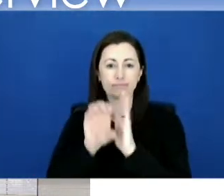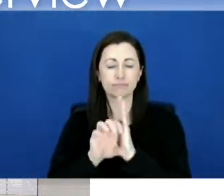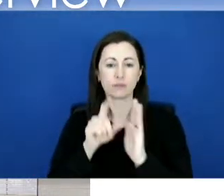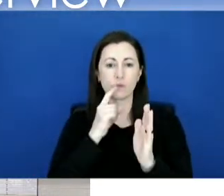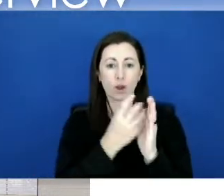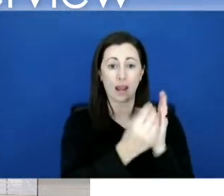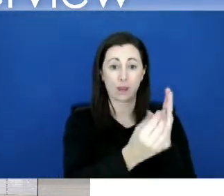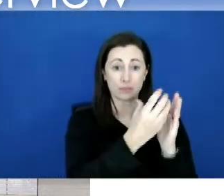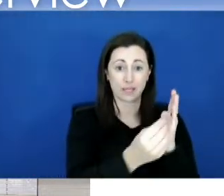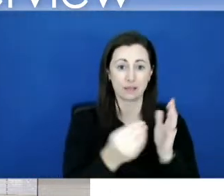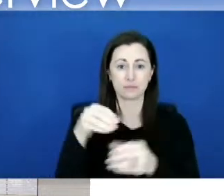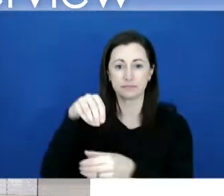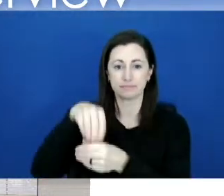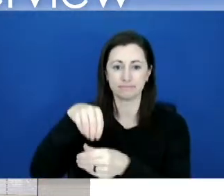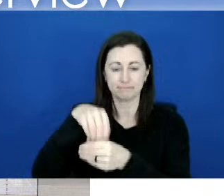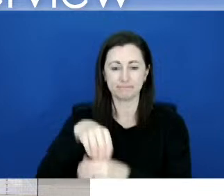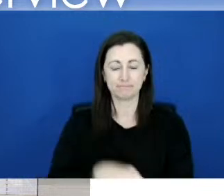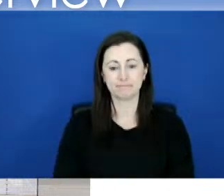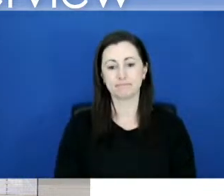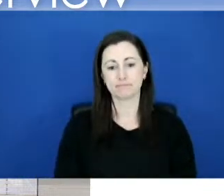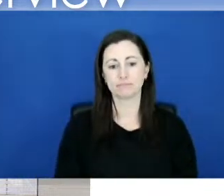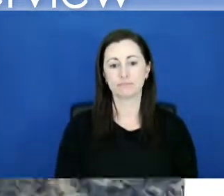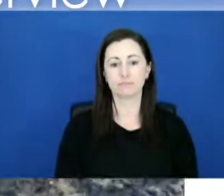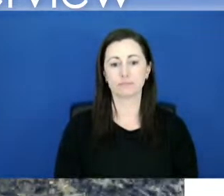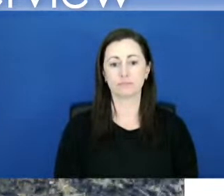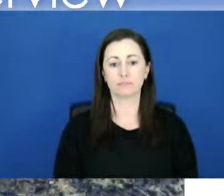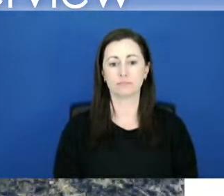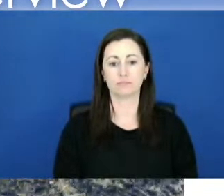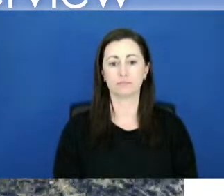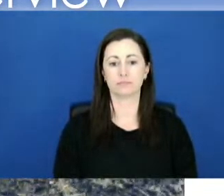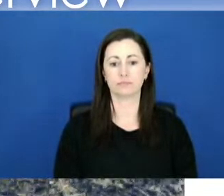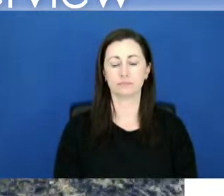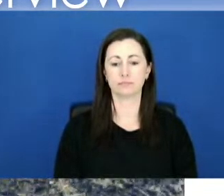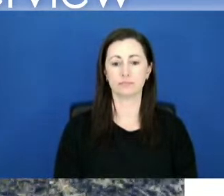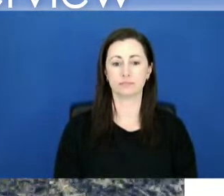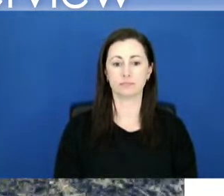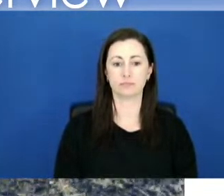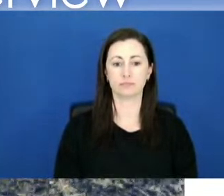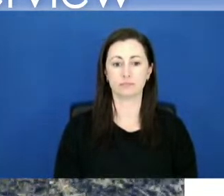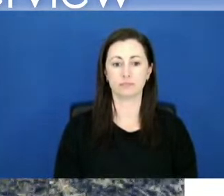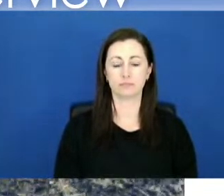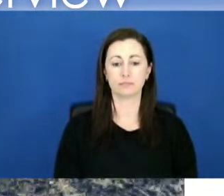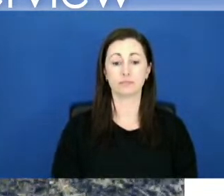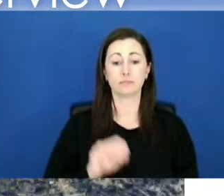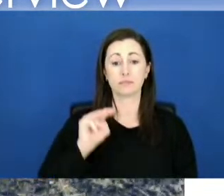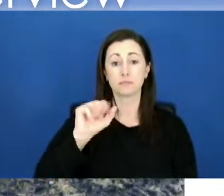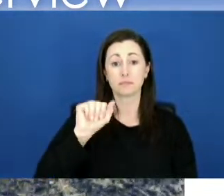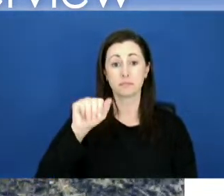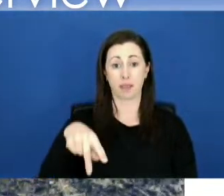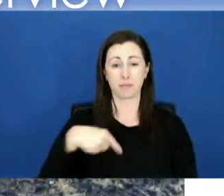AND THESE ARE TWO PICTURES OF THE EXTERIOR AND TWO PICTURES OF